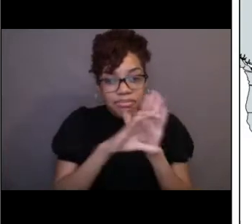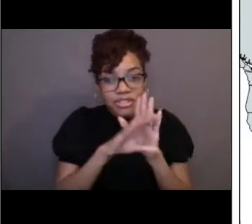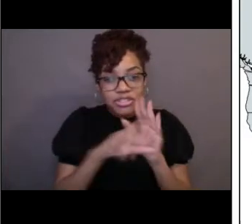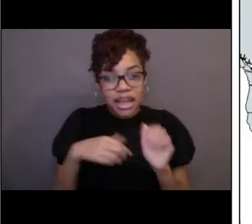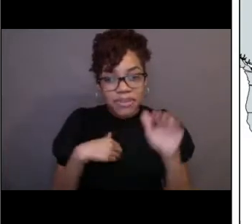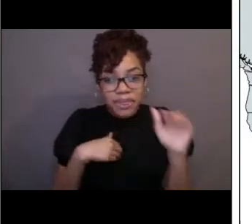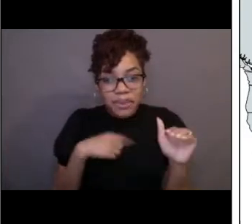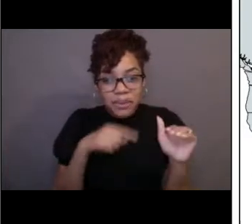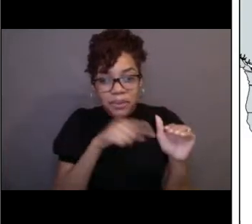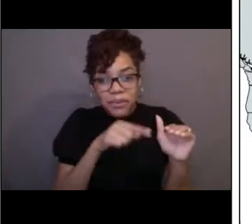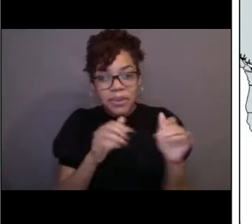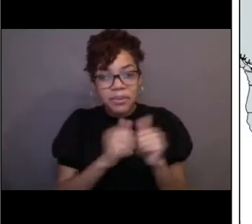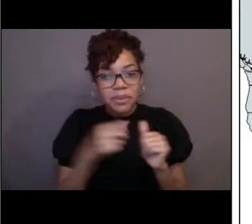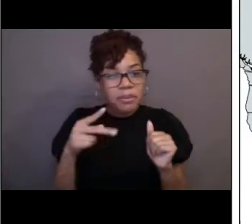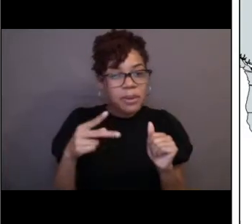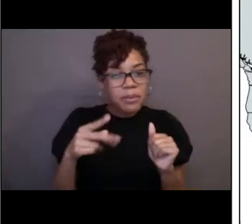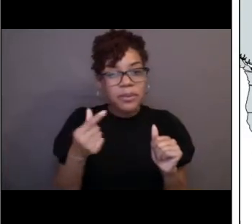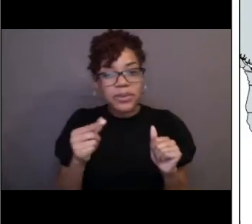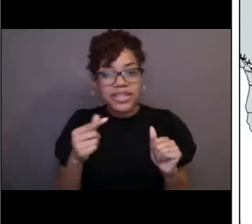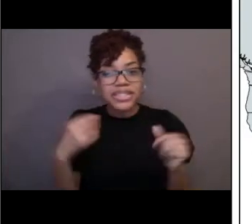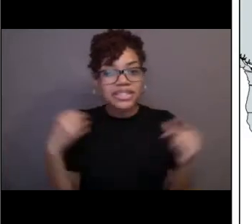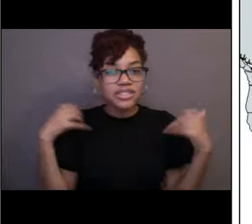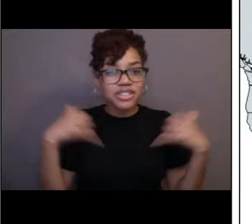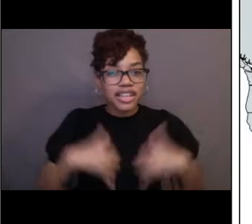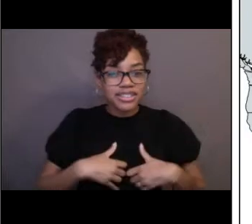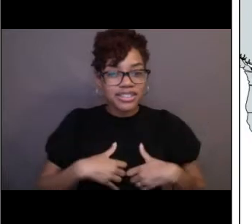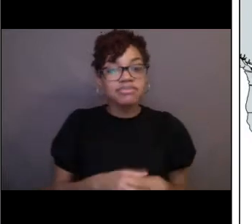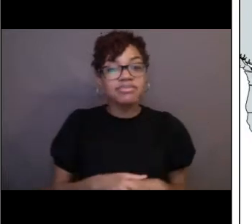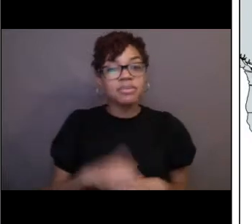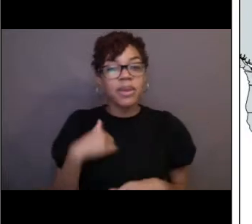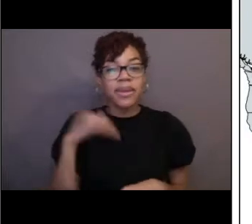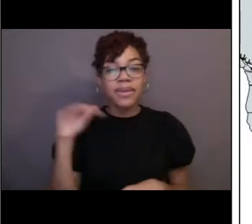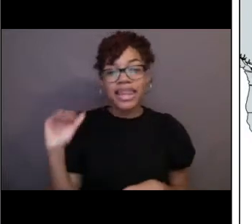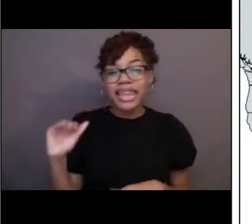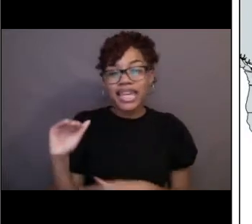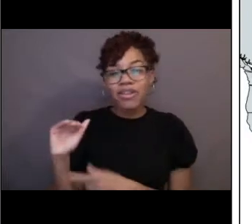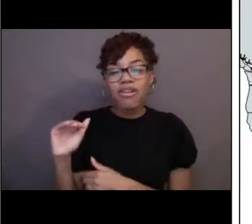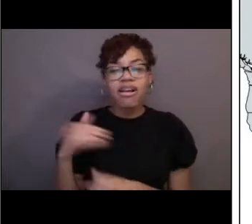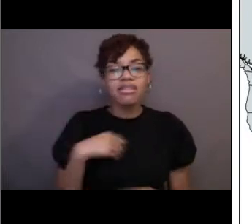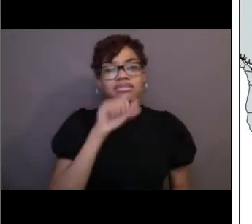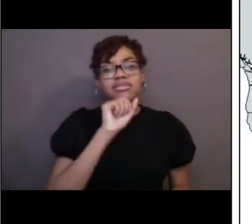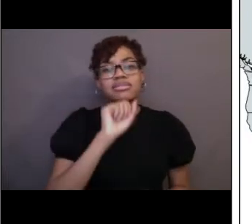I've had a really, really strong fascination with wildlife and wild animals.